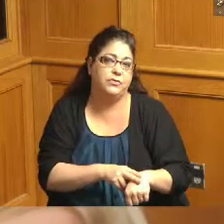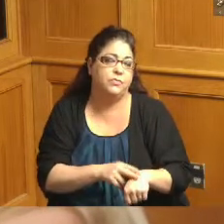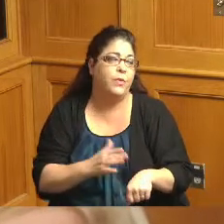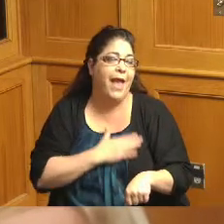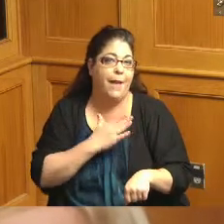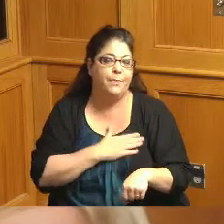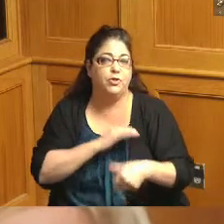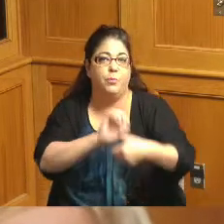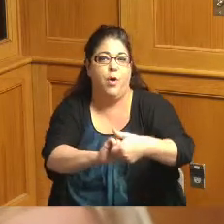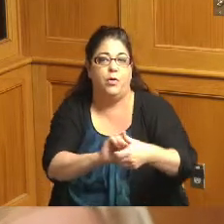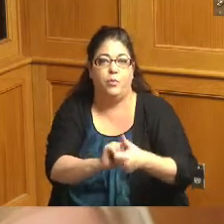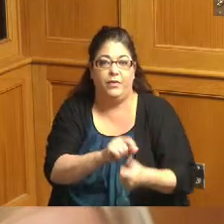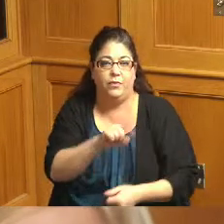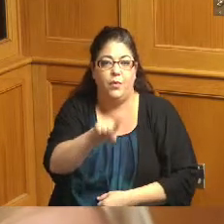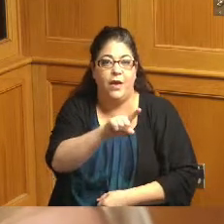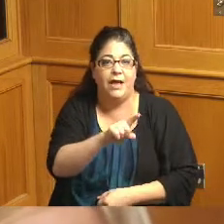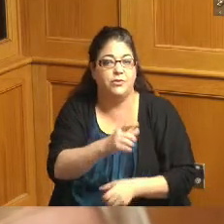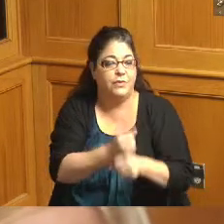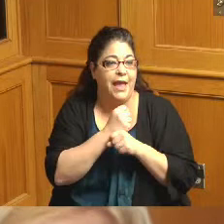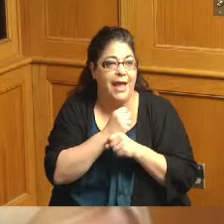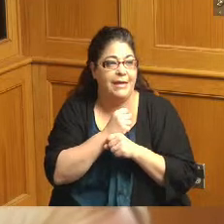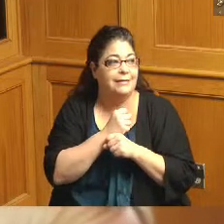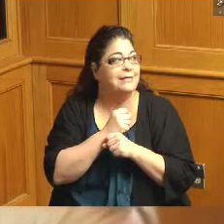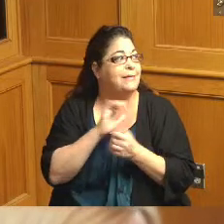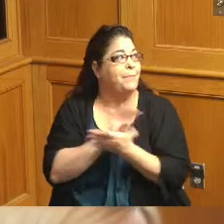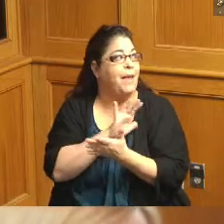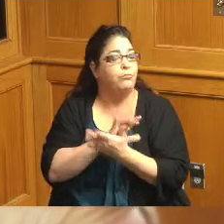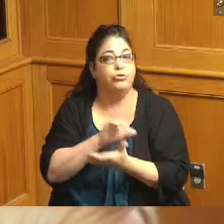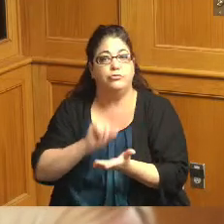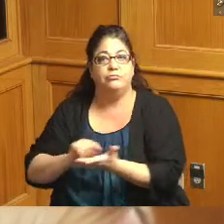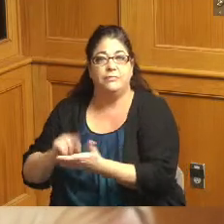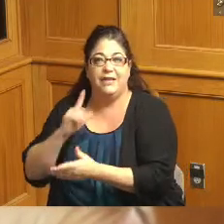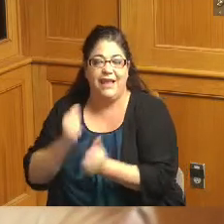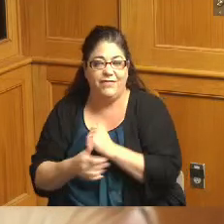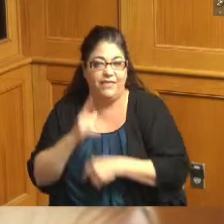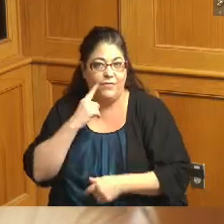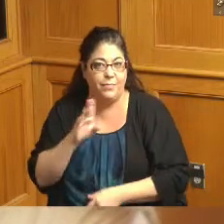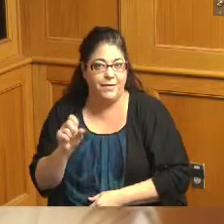partner with you and on getting some paperwork for the bus as well yeah great I just need to know if